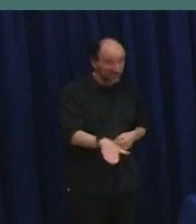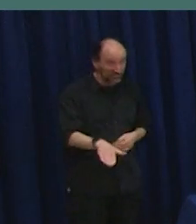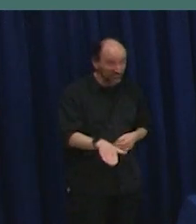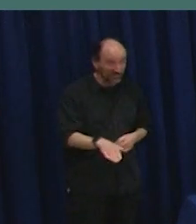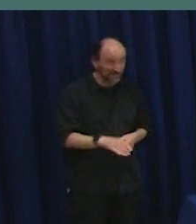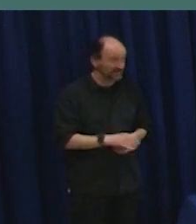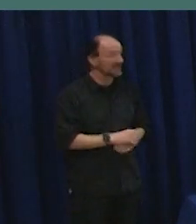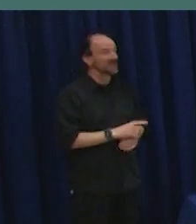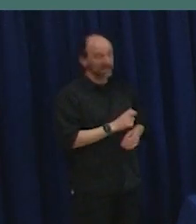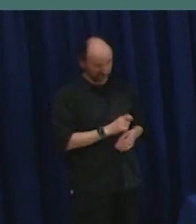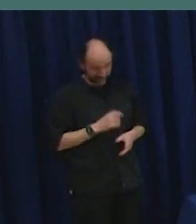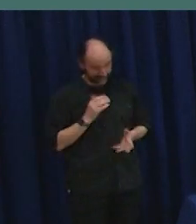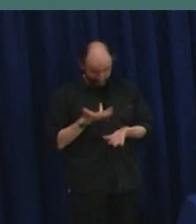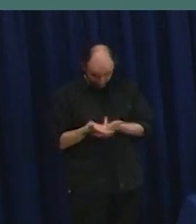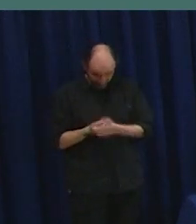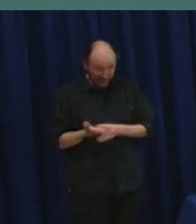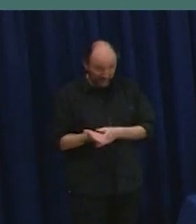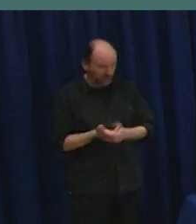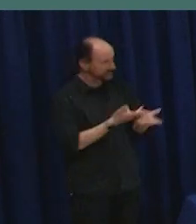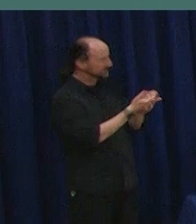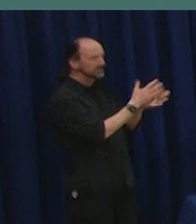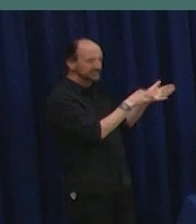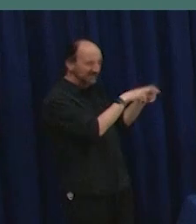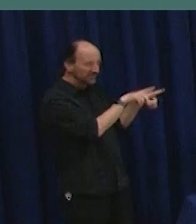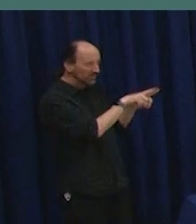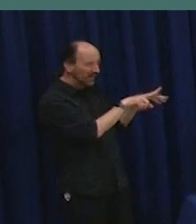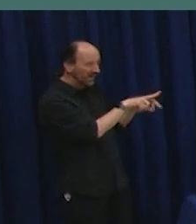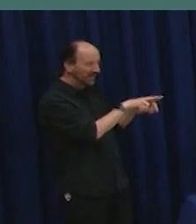bring them, actually what was this child like when they were younger, were they really active